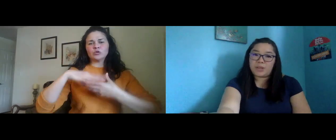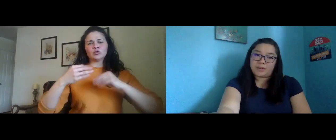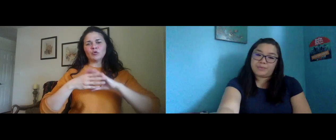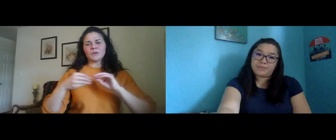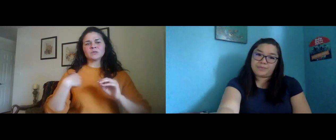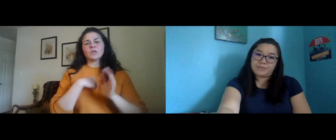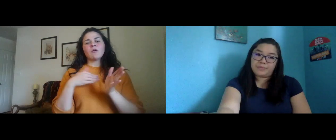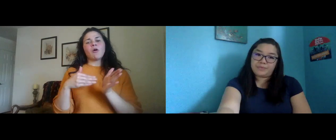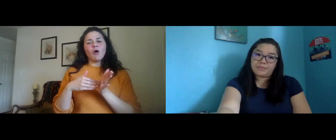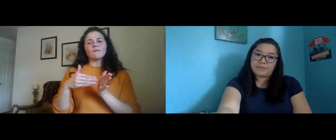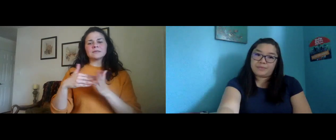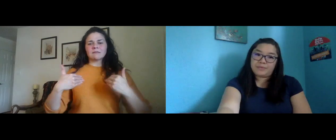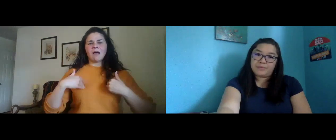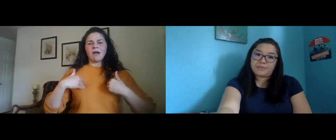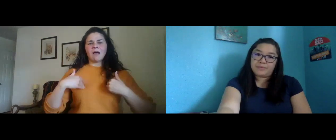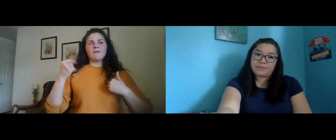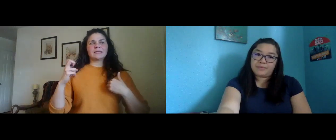We don’t see enough of these stories well represented.